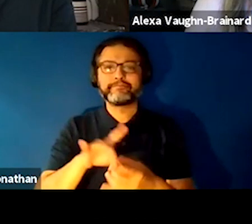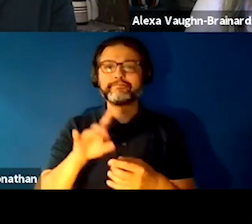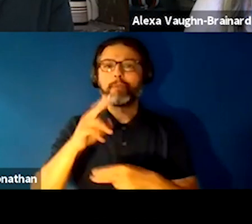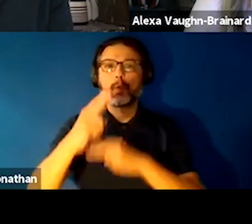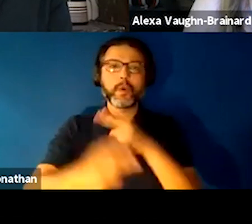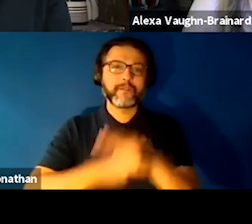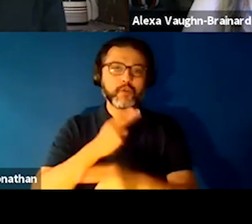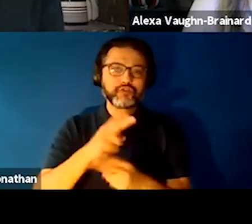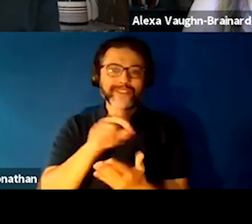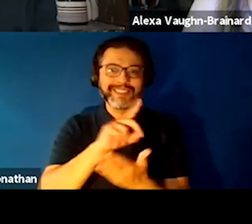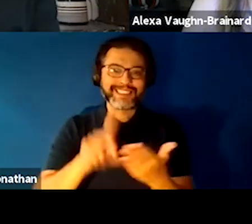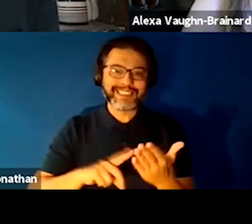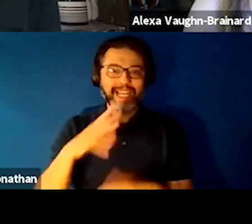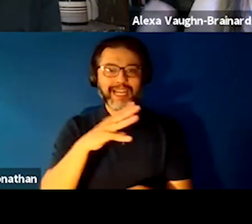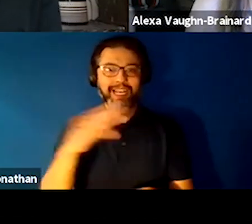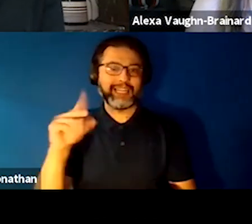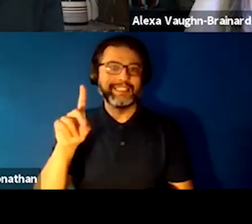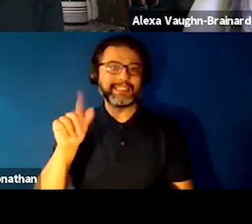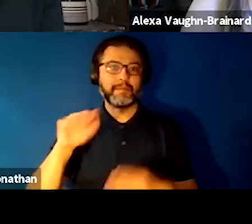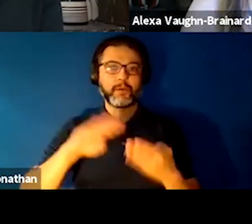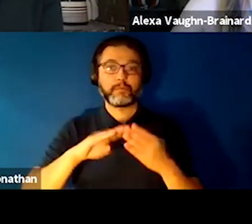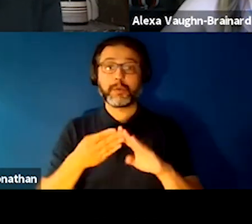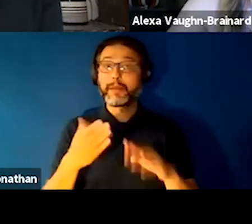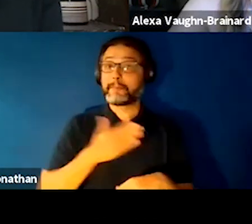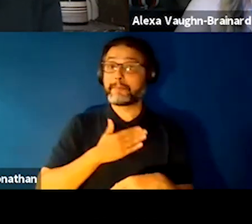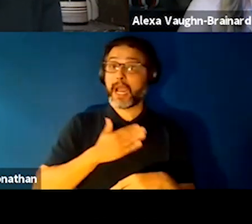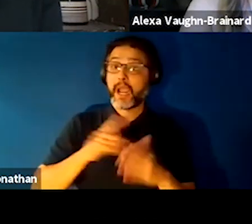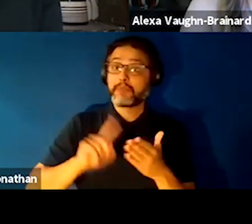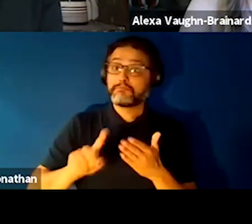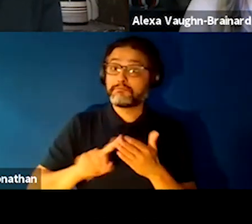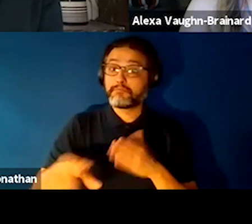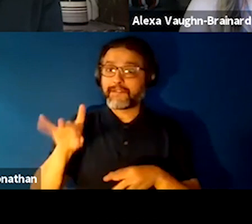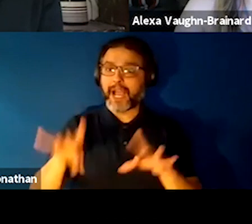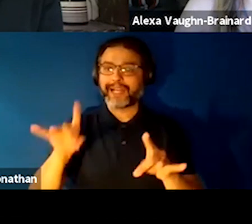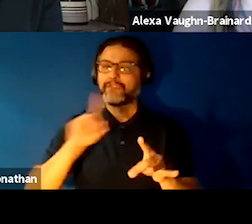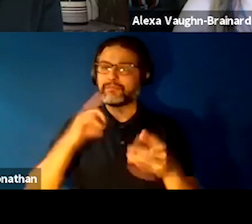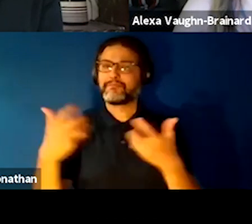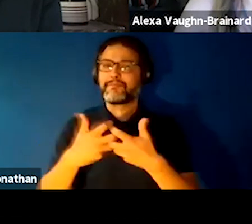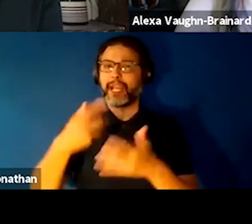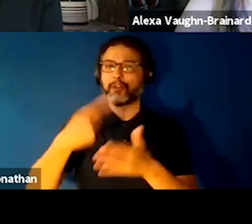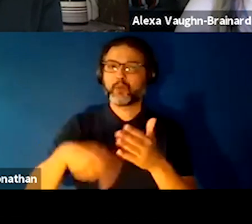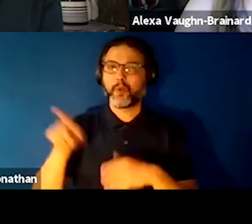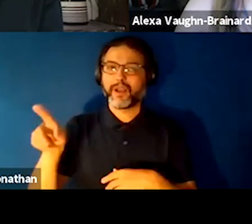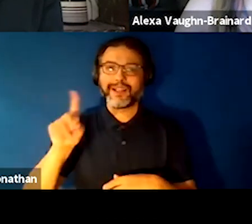And, really, in my findings, kind of echoing, like, what Derrick was saying about just the